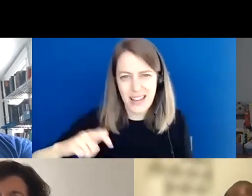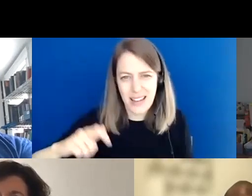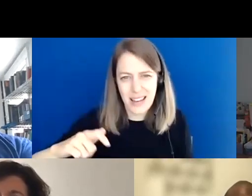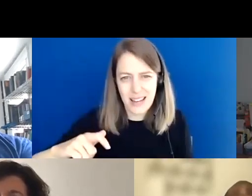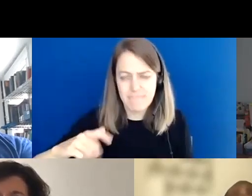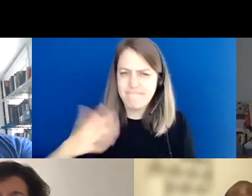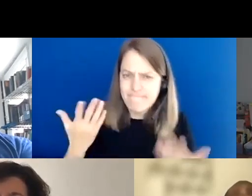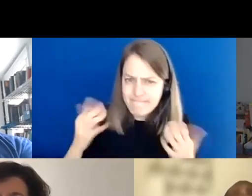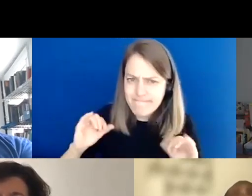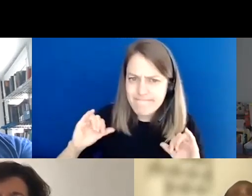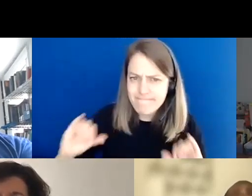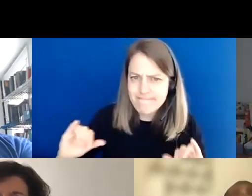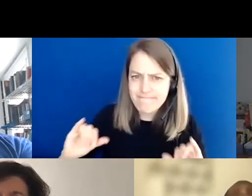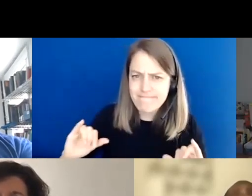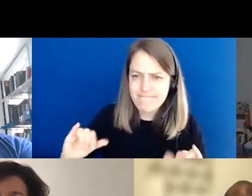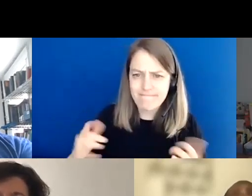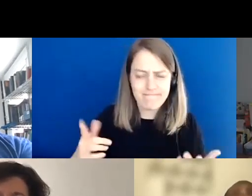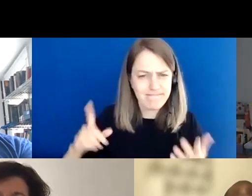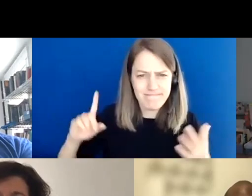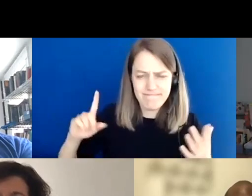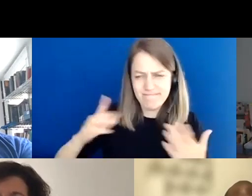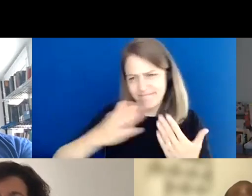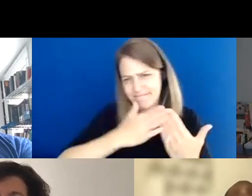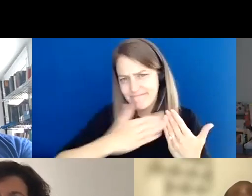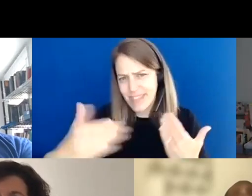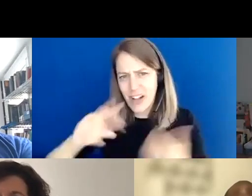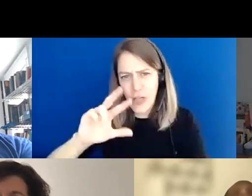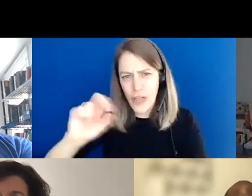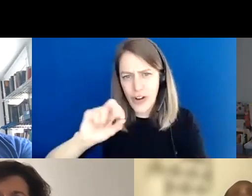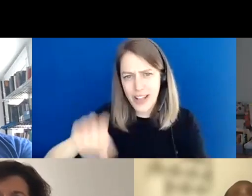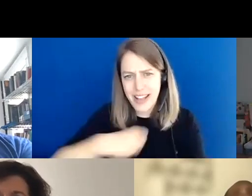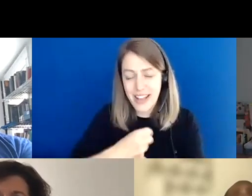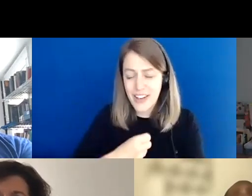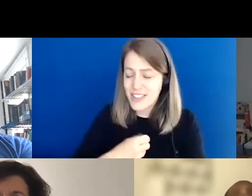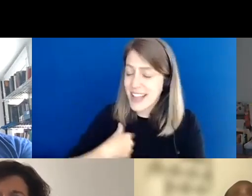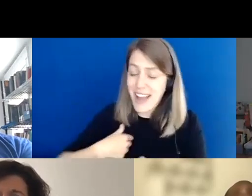I've never been able over the next 30 years to get Amnesty interested in this issue,